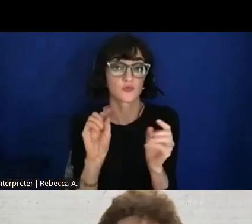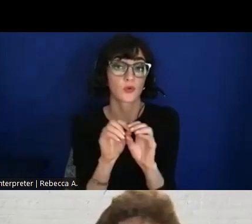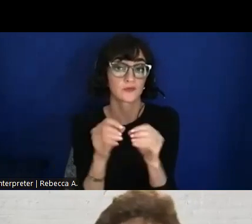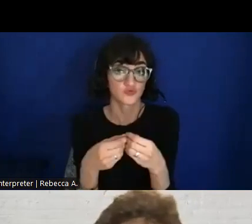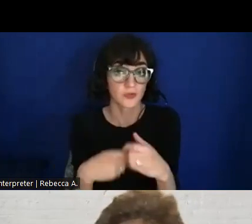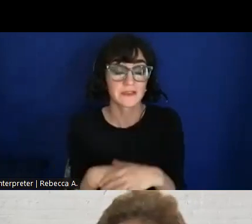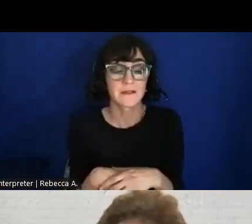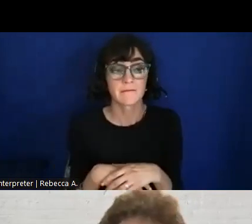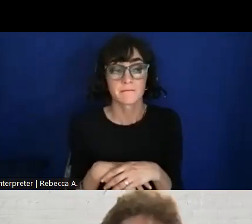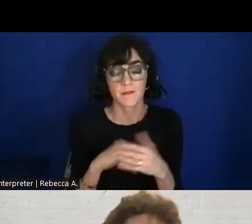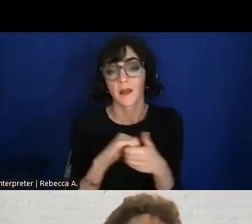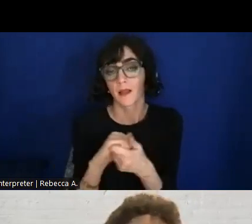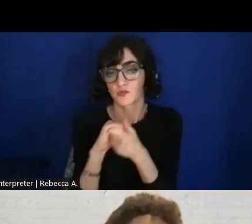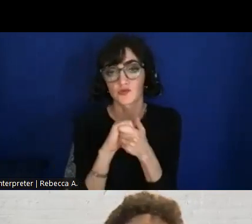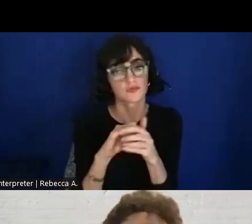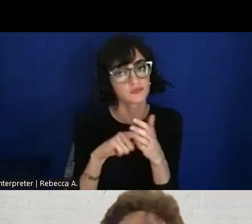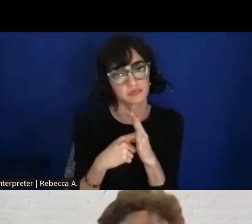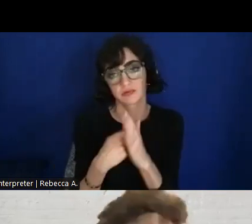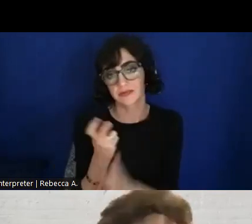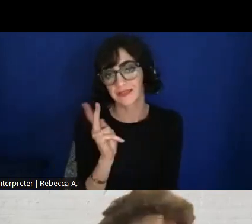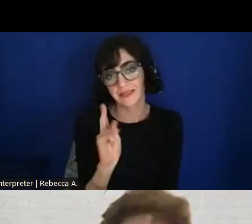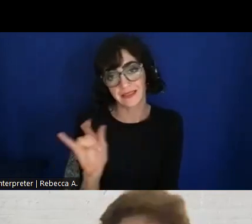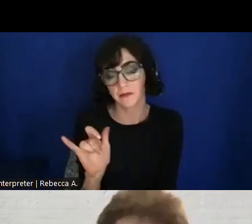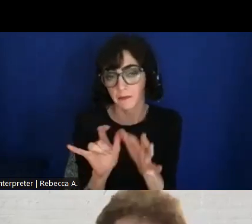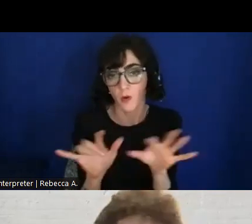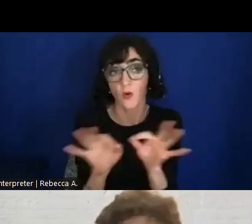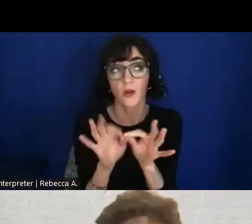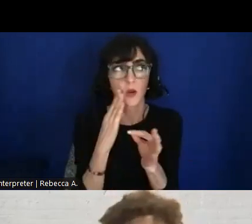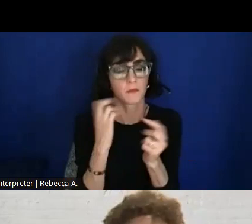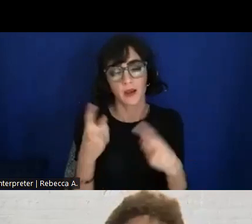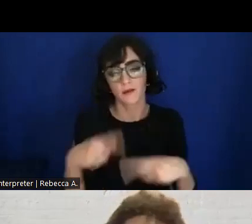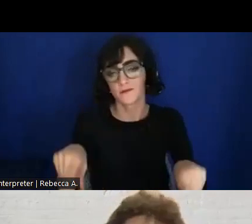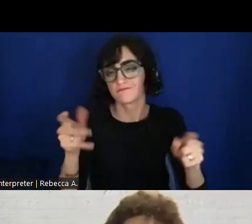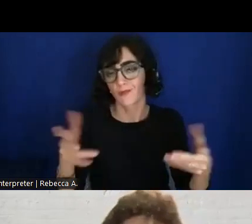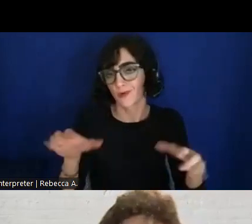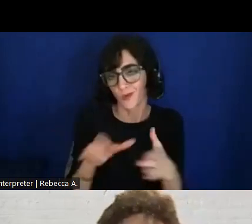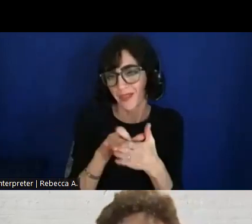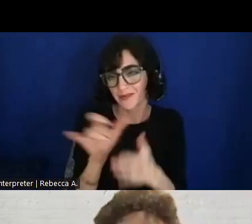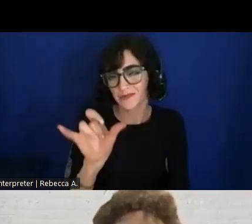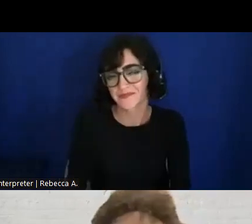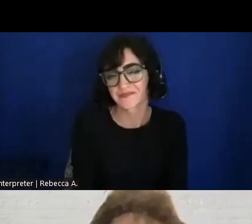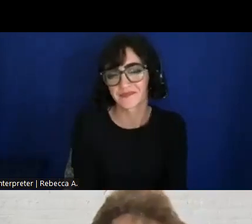Collaboration is key and I know that a lot of you are doing that already um being involved